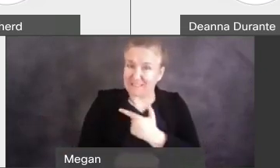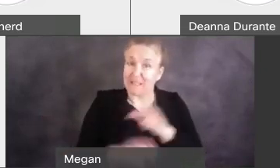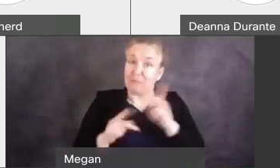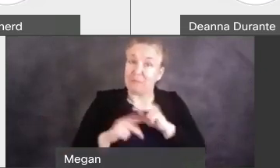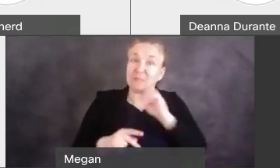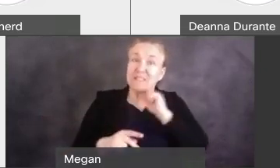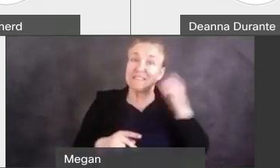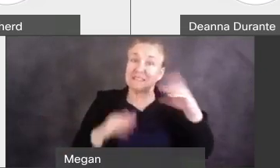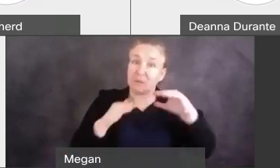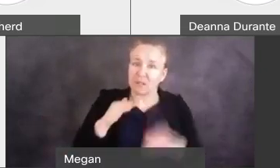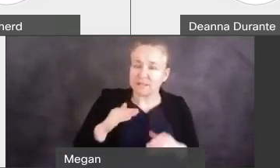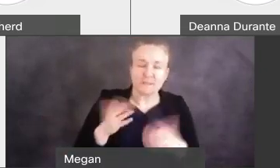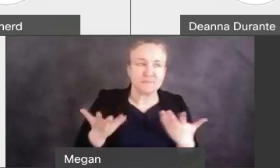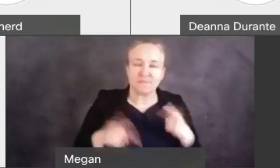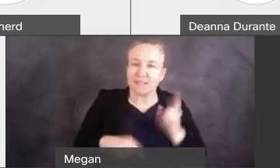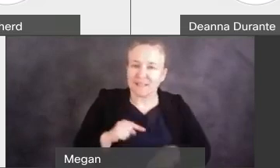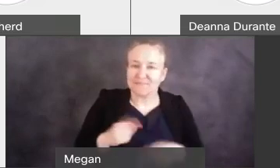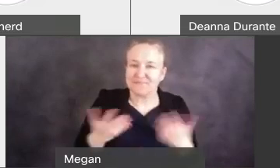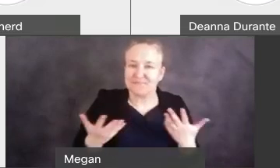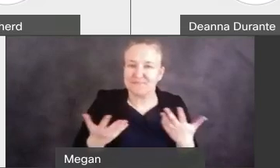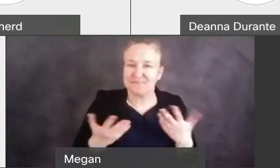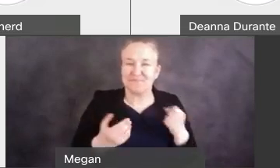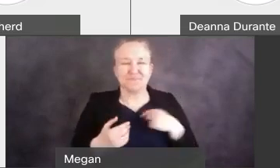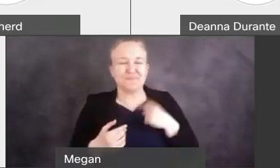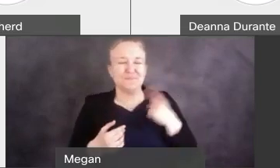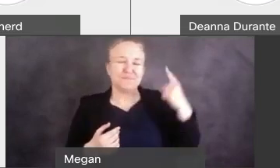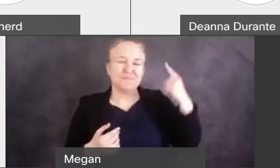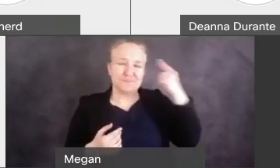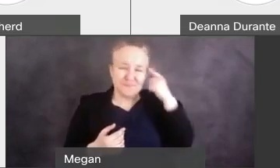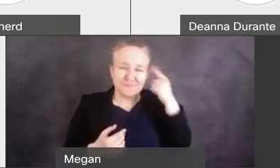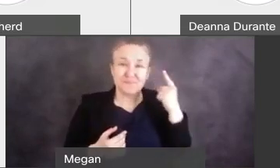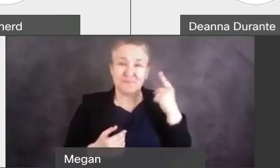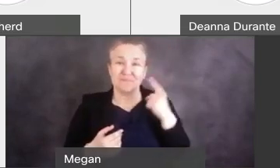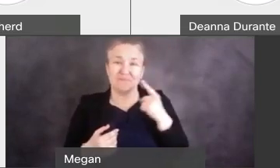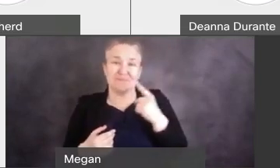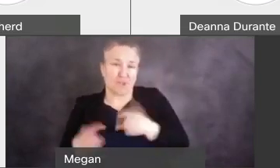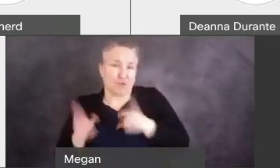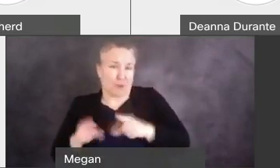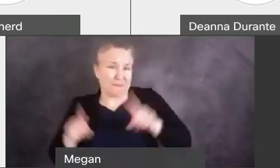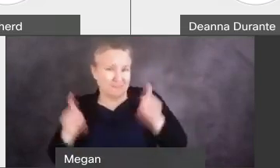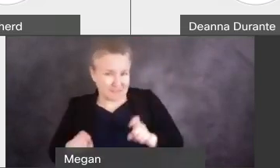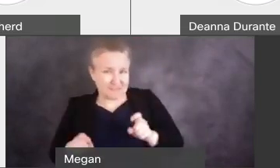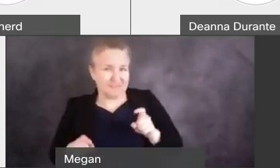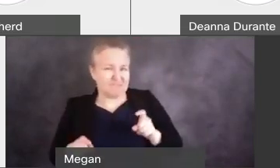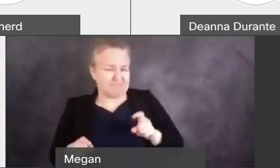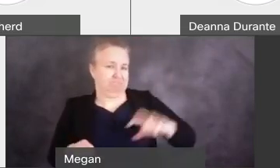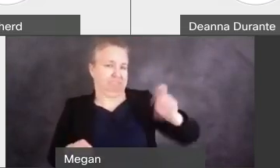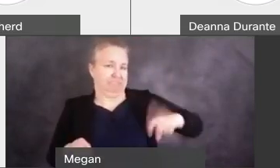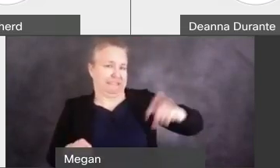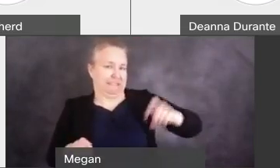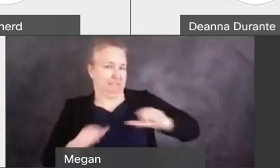16. and so I do believe that there'll be a role for rapid testing for a while to come.